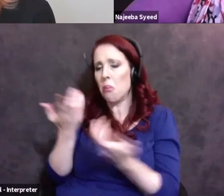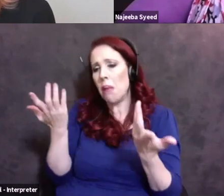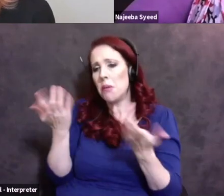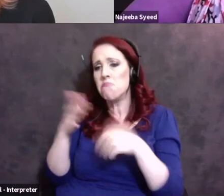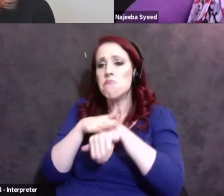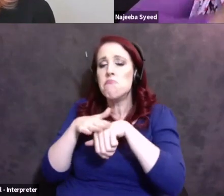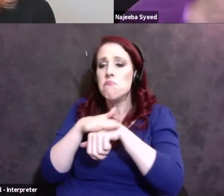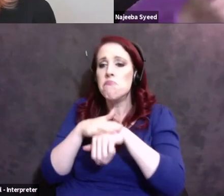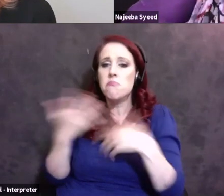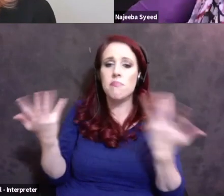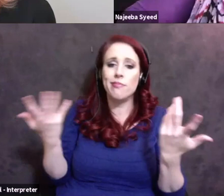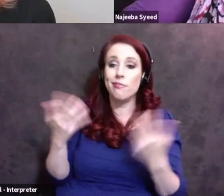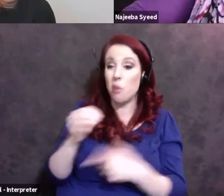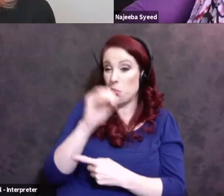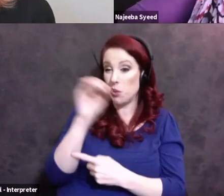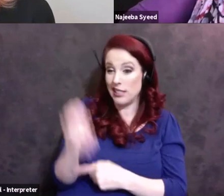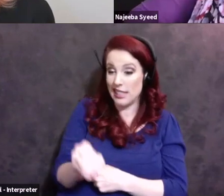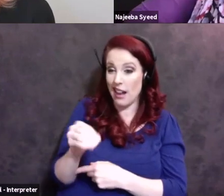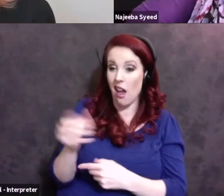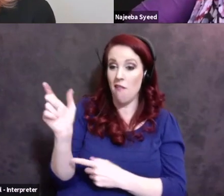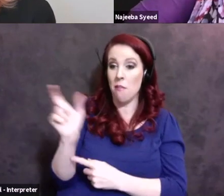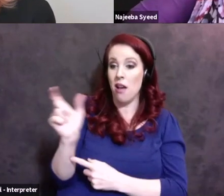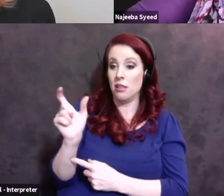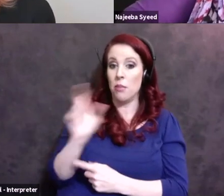You know, the percentage of Muslims that are going to ask for things like accommodation